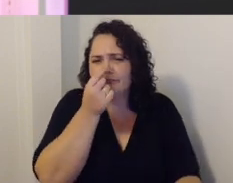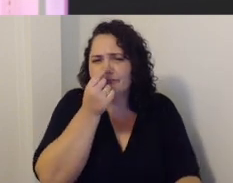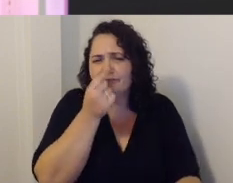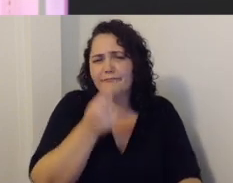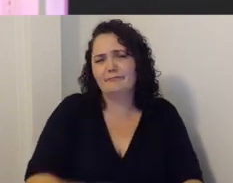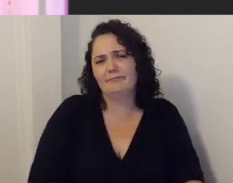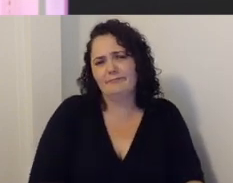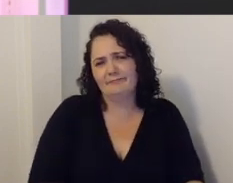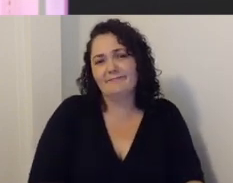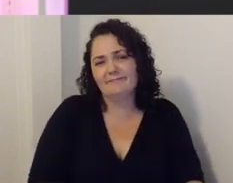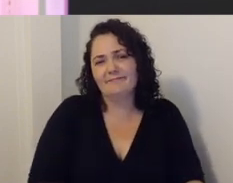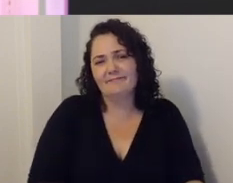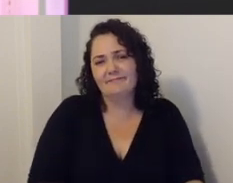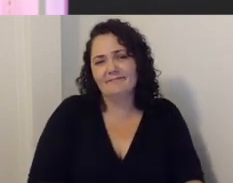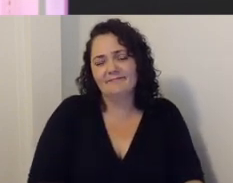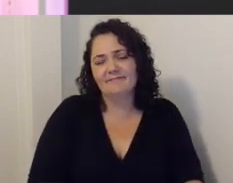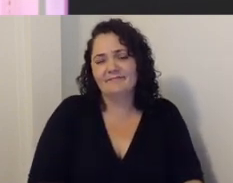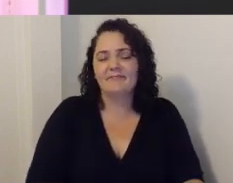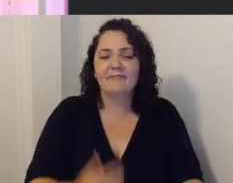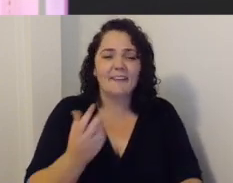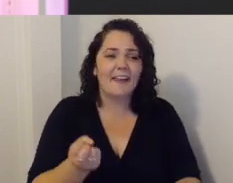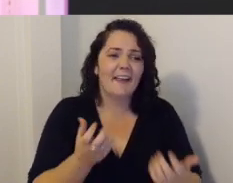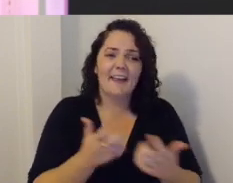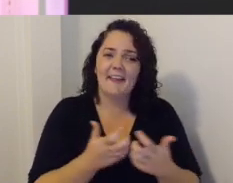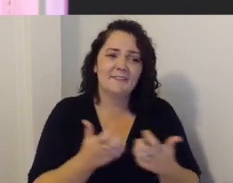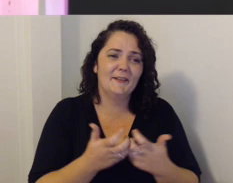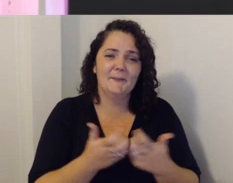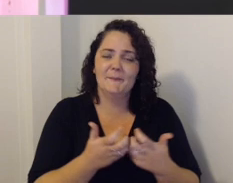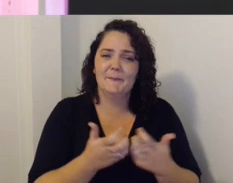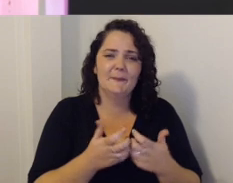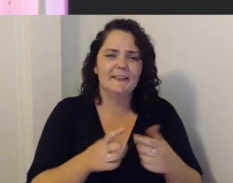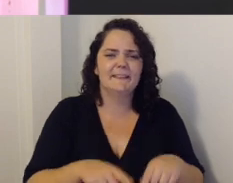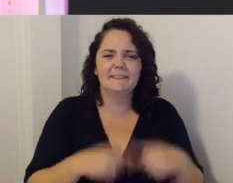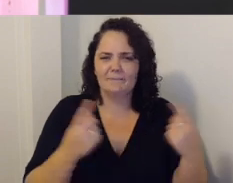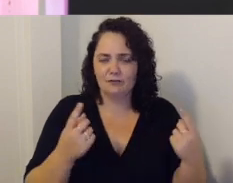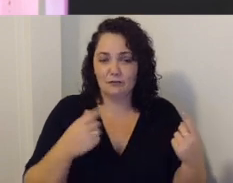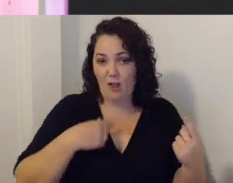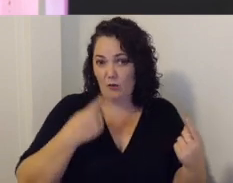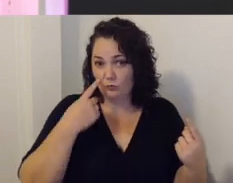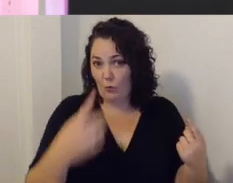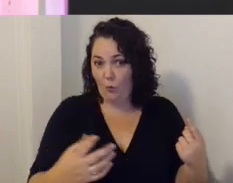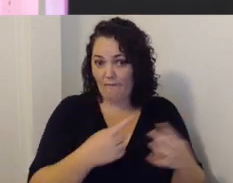cornstarch here this evening but there are many many many other types of dry grounds that you can